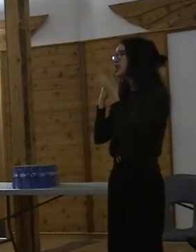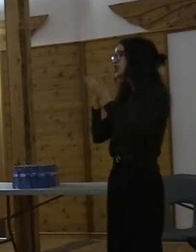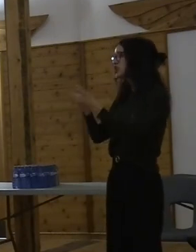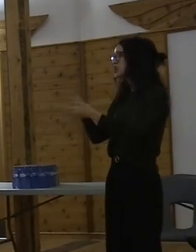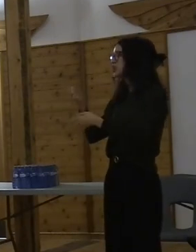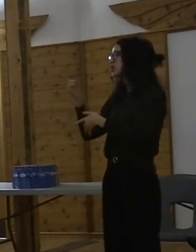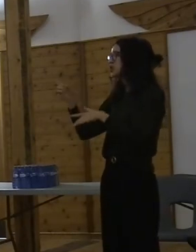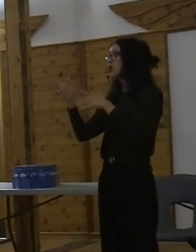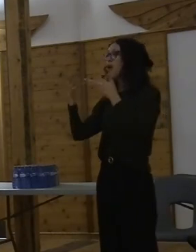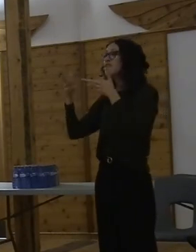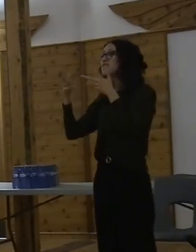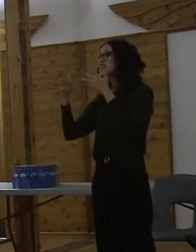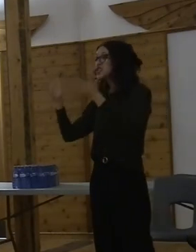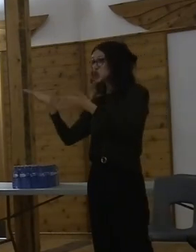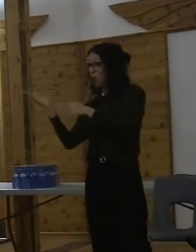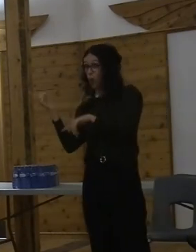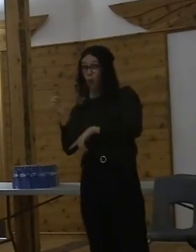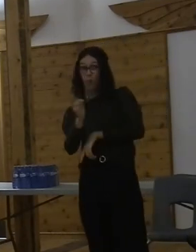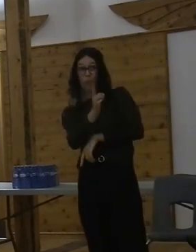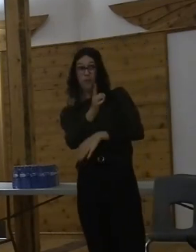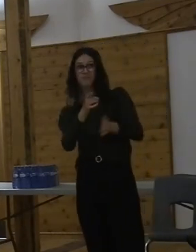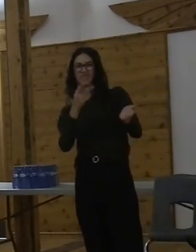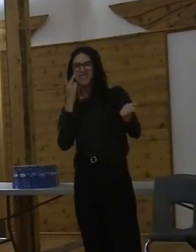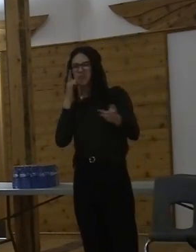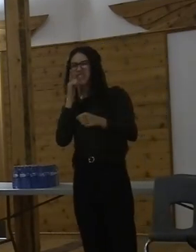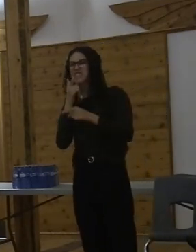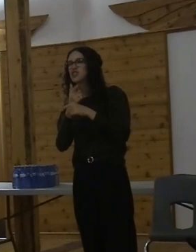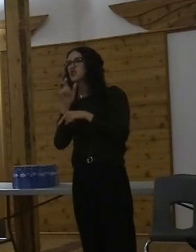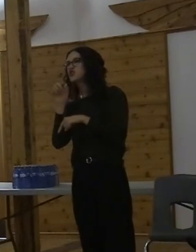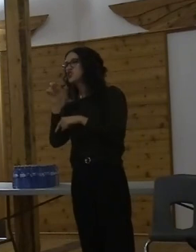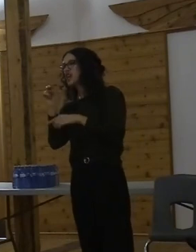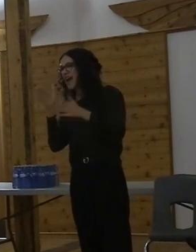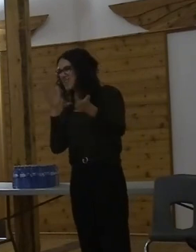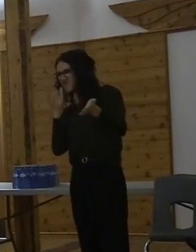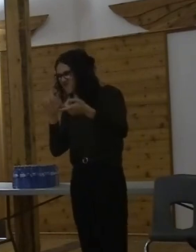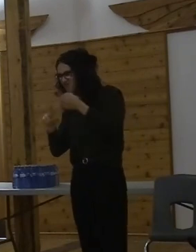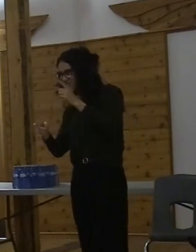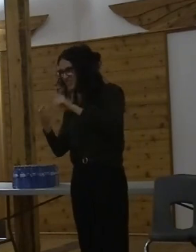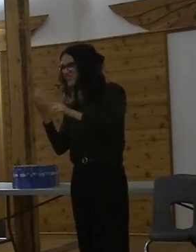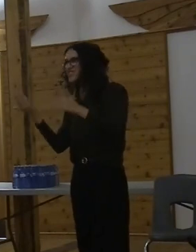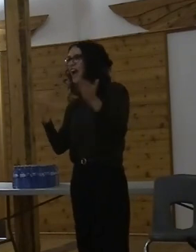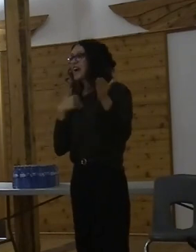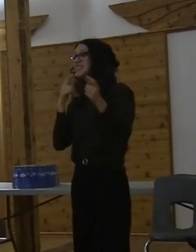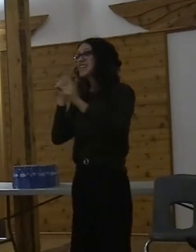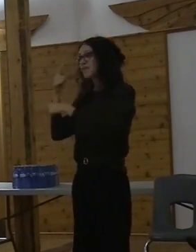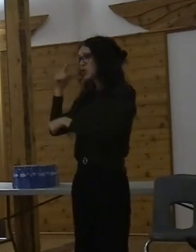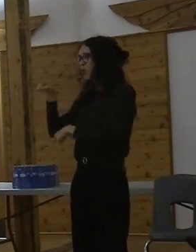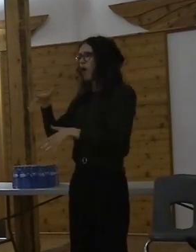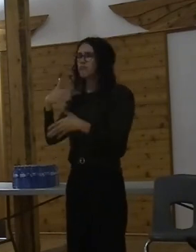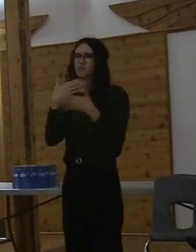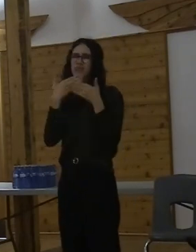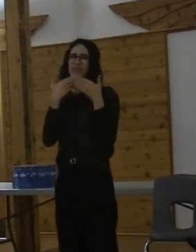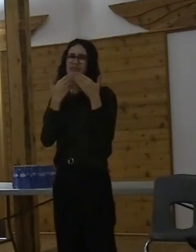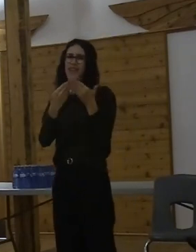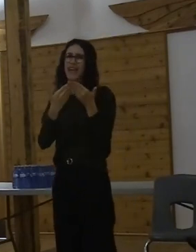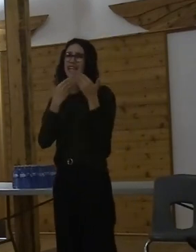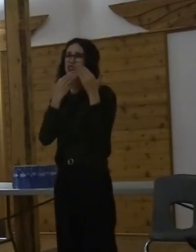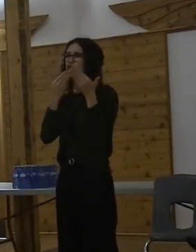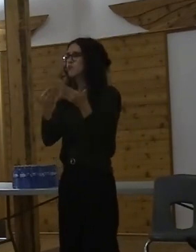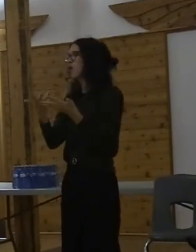and often watched Rosie and my my sister came over there she's got a gift for you. Miigwech for your dance